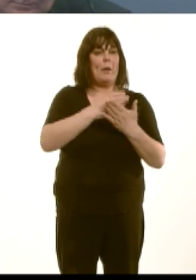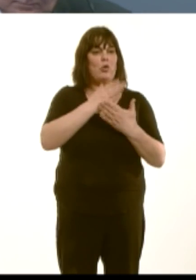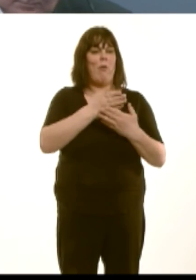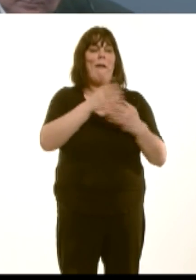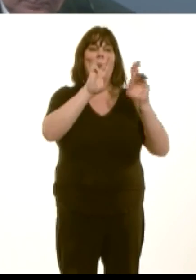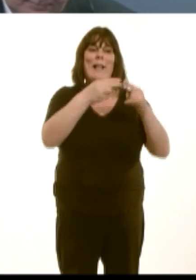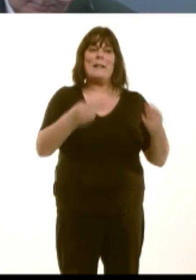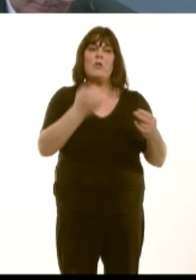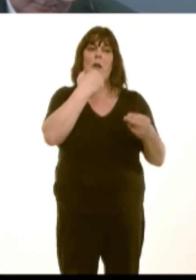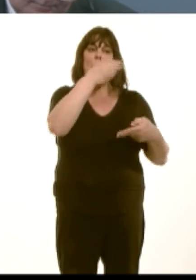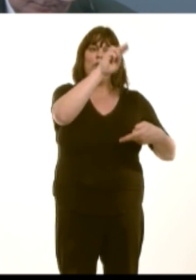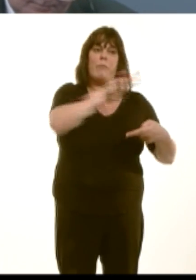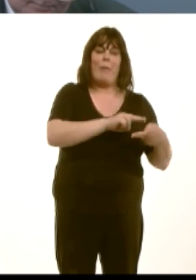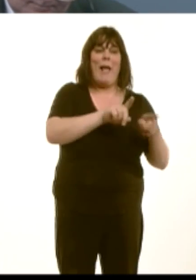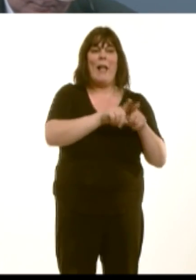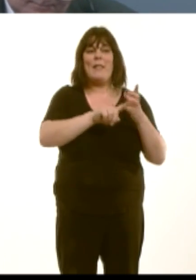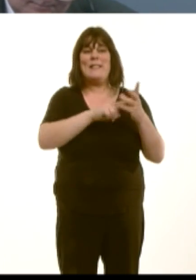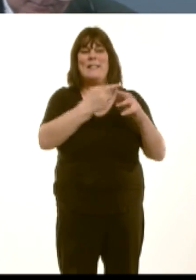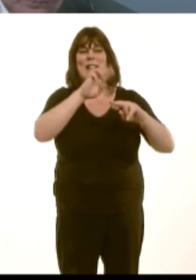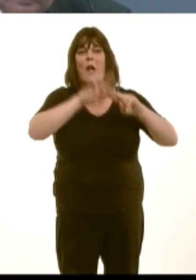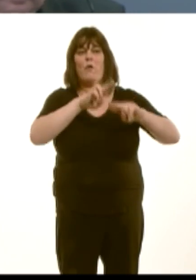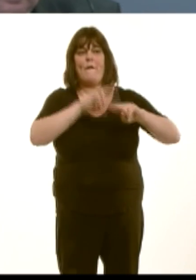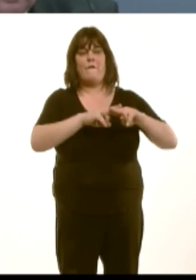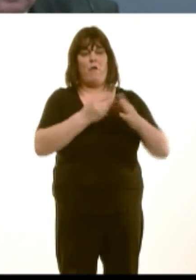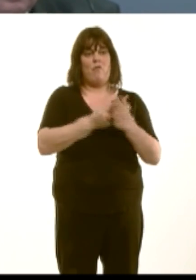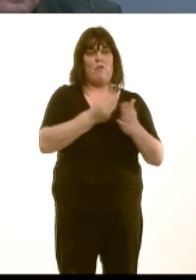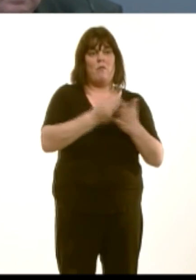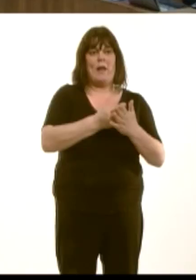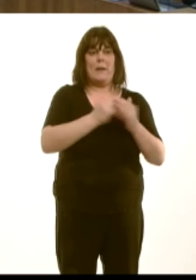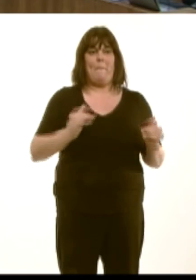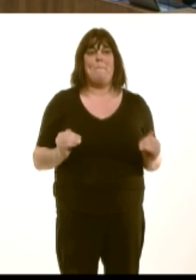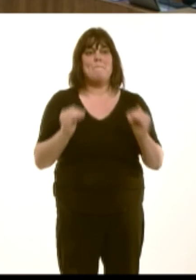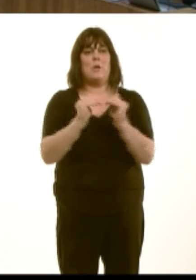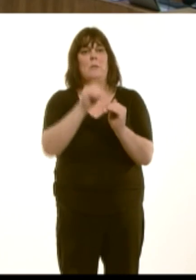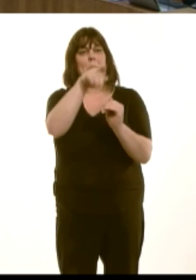sure the tariff rate that you offer is suitable to meet the need of patients across South Wales Central?